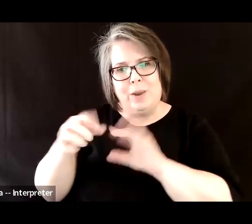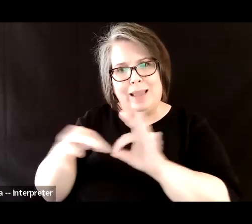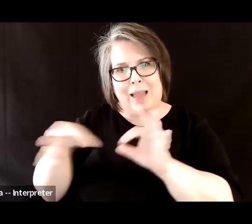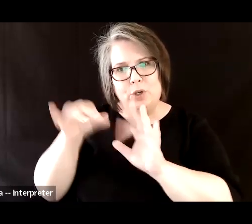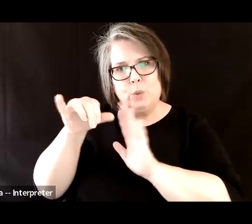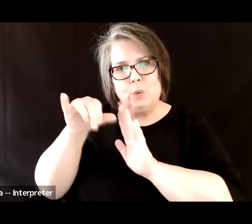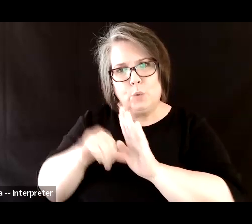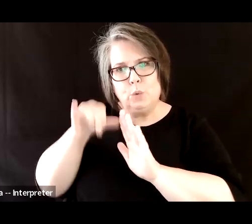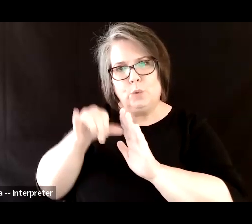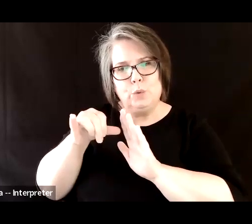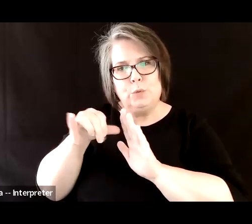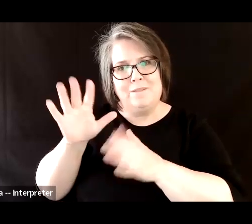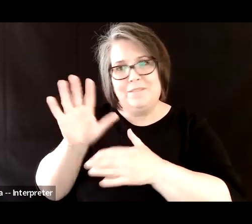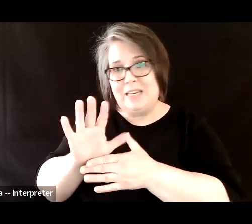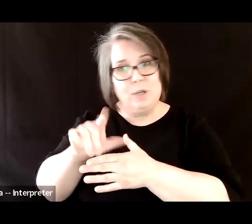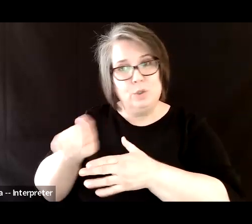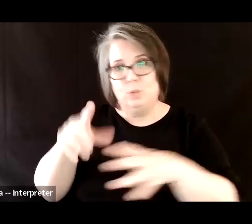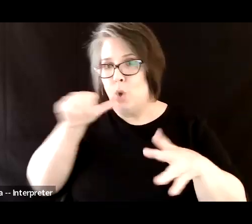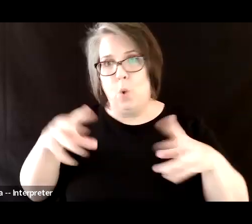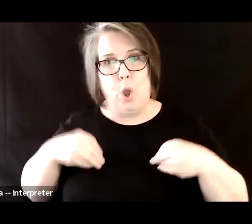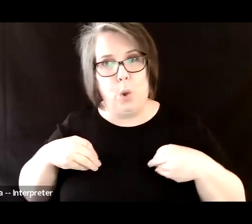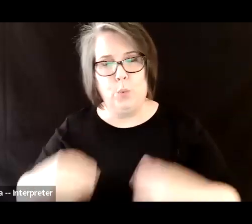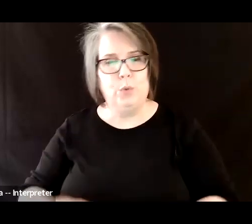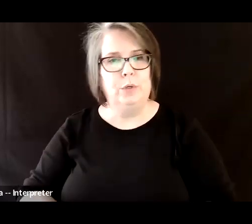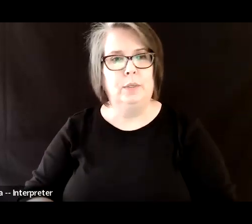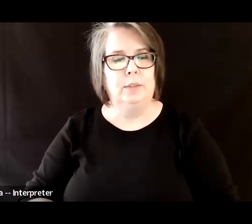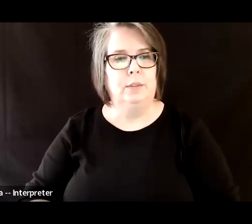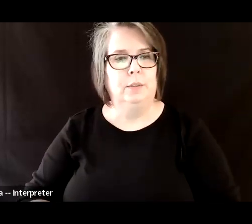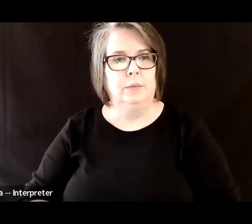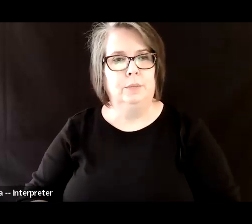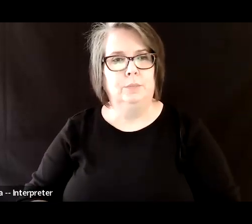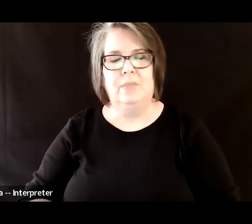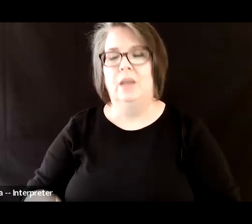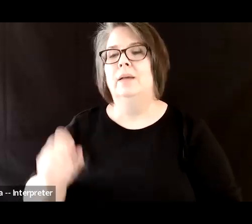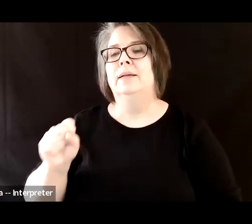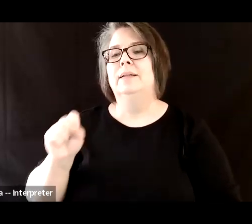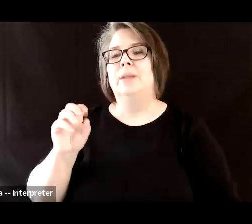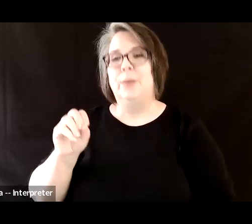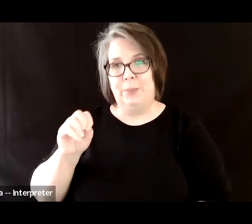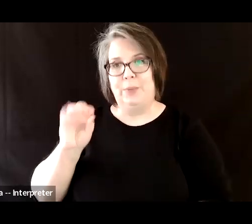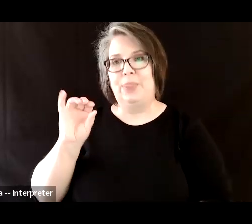videos that you don't own. >> That's one of those times